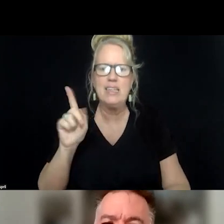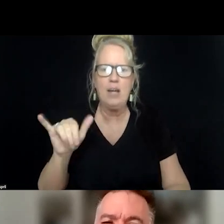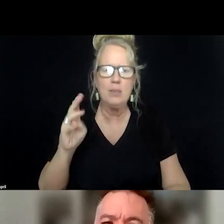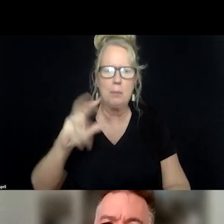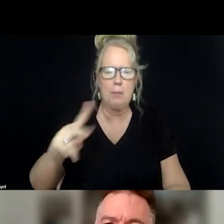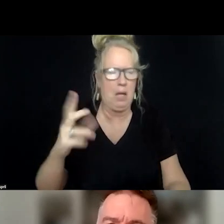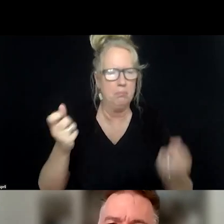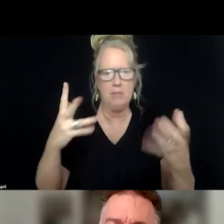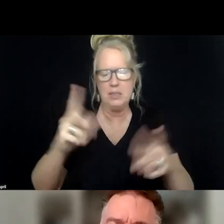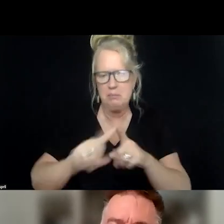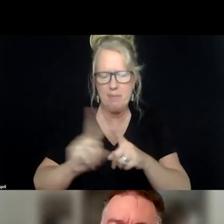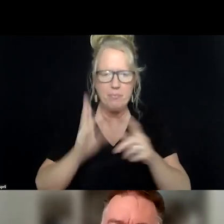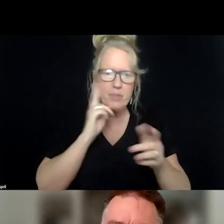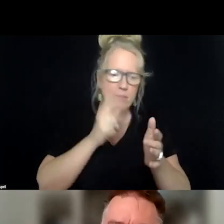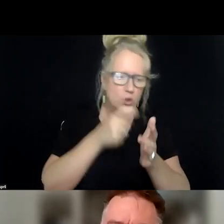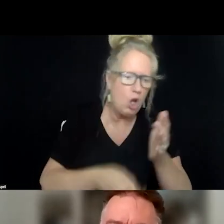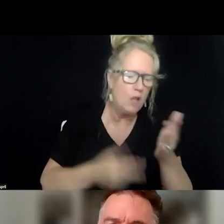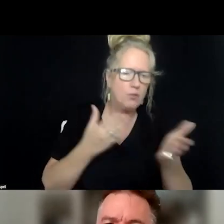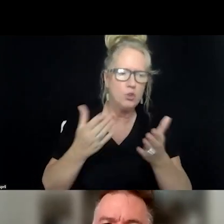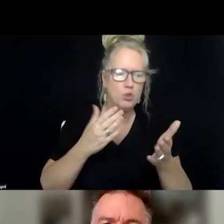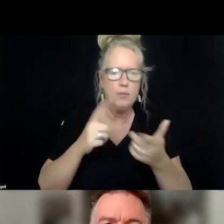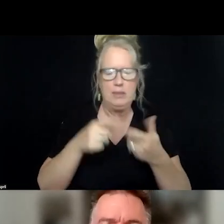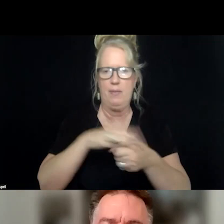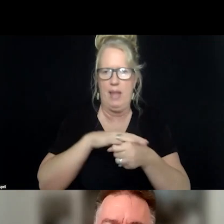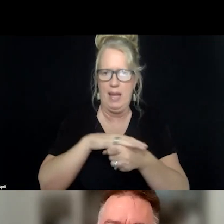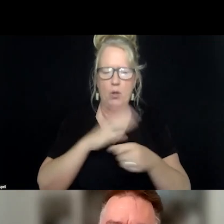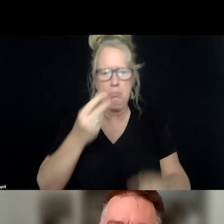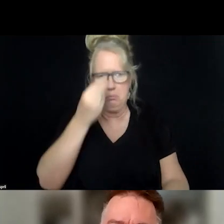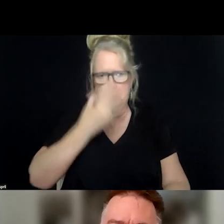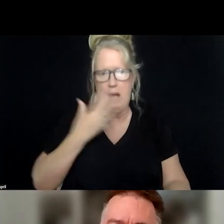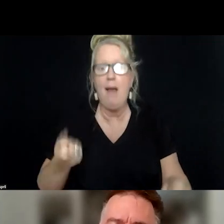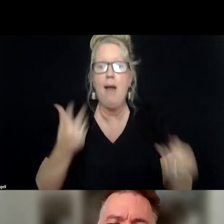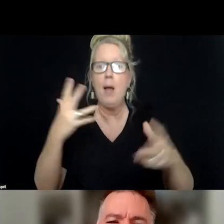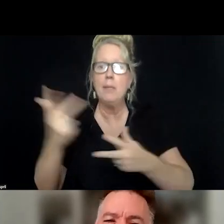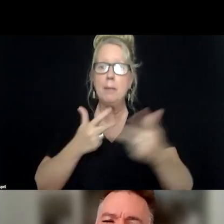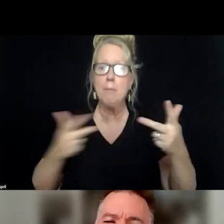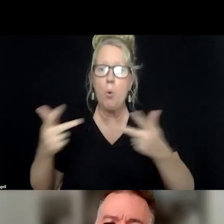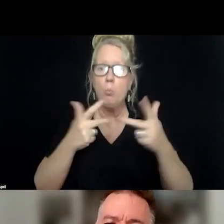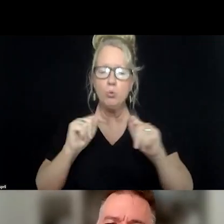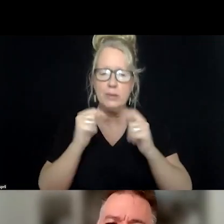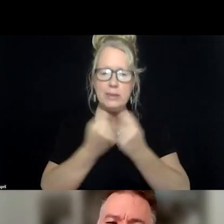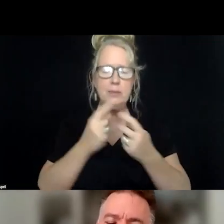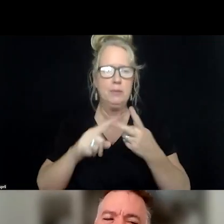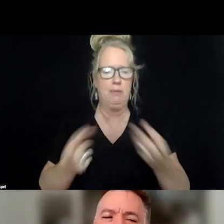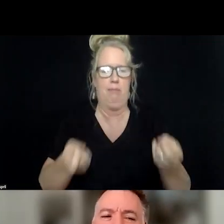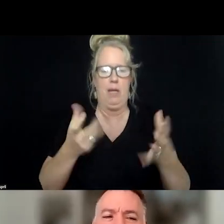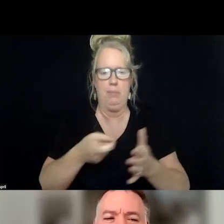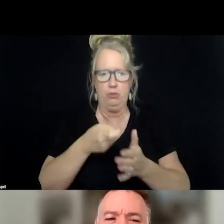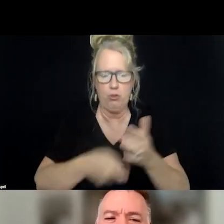I CAN LOOK AT THE COST OF SERVICES AND TELL ME HOW MANY MOBILE TEAMS I NEED OR HOW MUCH IT COSTS.